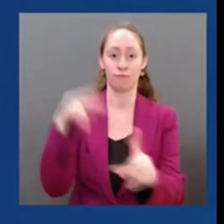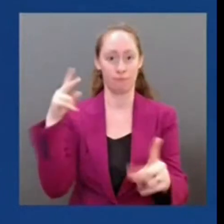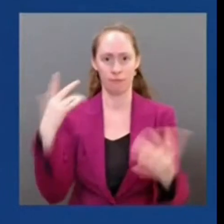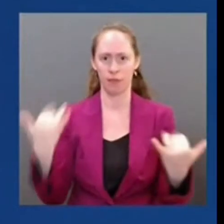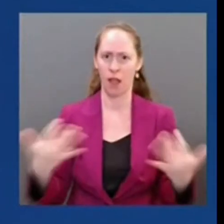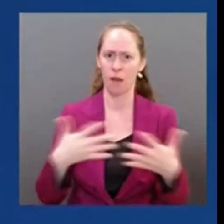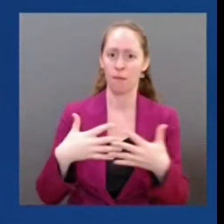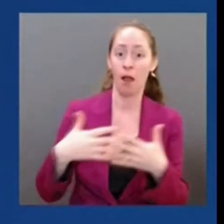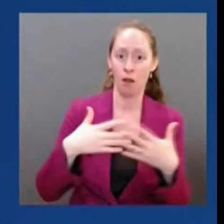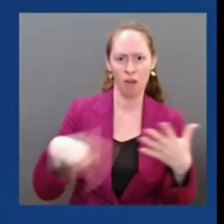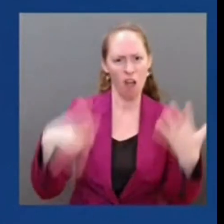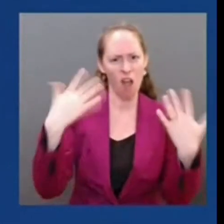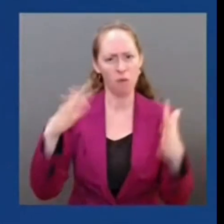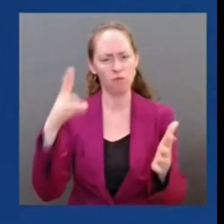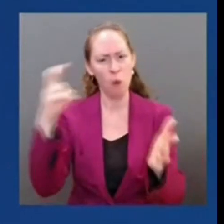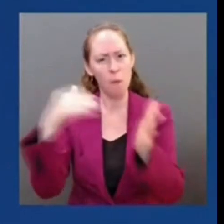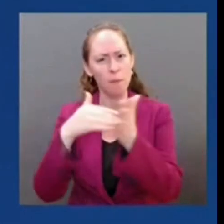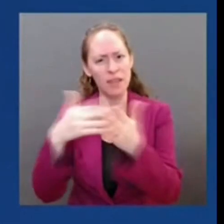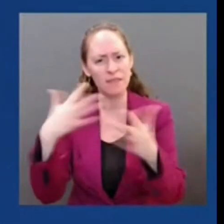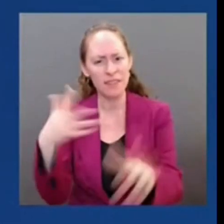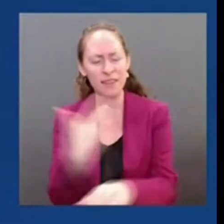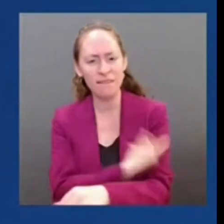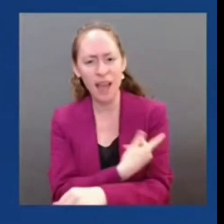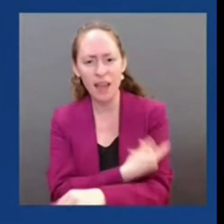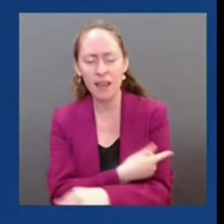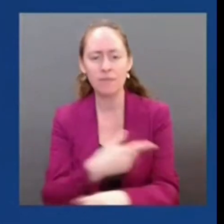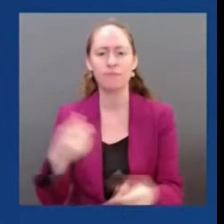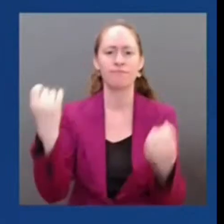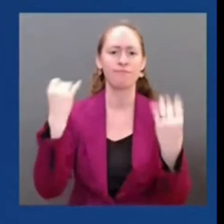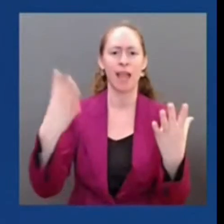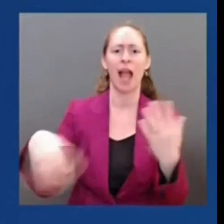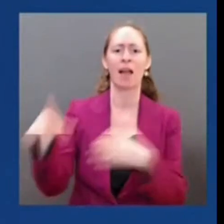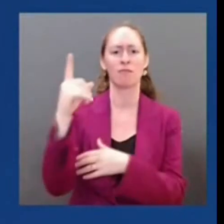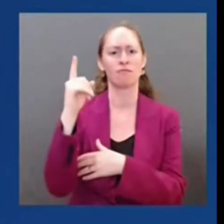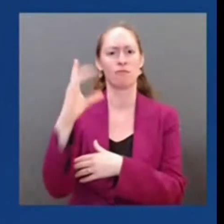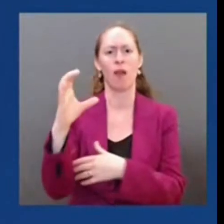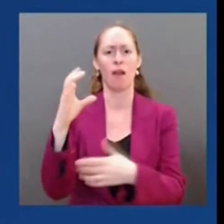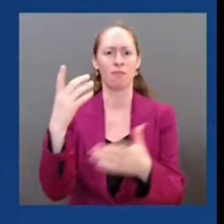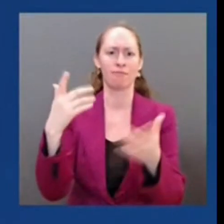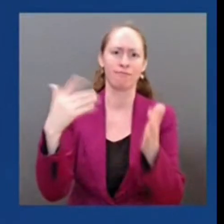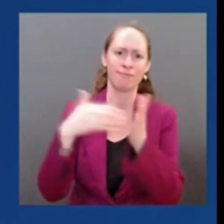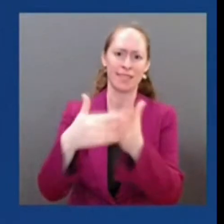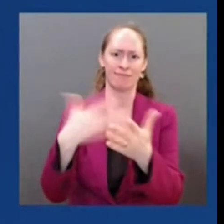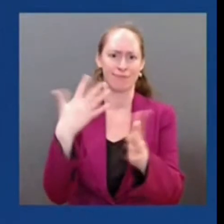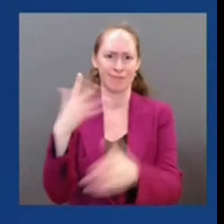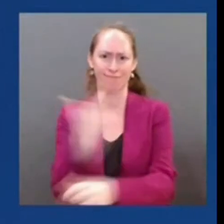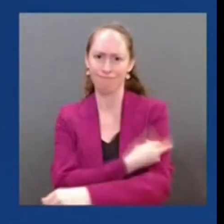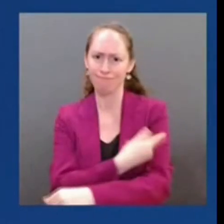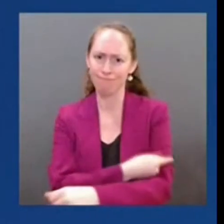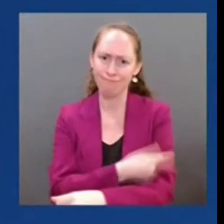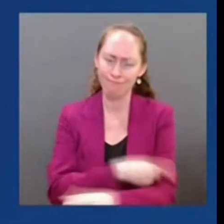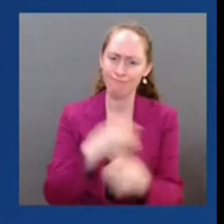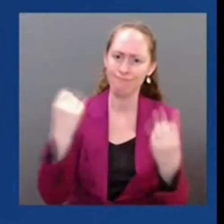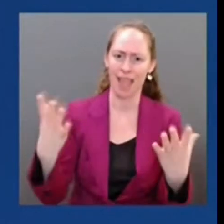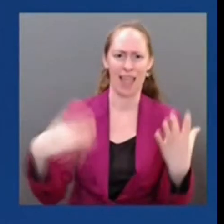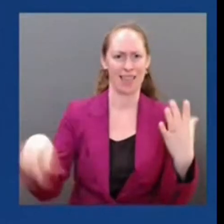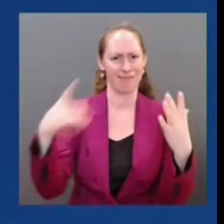THAT ARE GOING WELL, AND THE THINGS THAT ARE CHALLENGES AHEAD. IF WE TAKE A STEP BACK, AND WE BEGIN WITH WHERE WE ARE AS A COUNTRY, WE HAVE MORE THAN 200